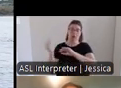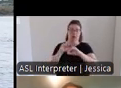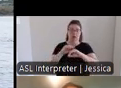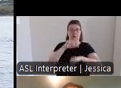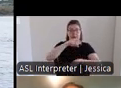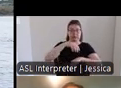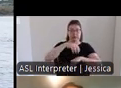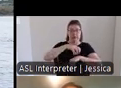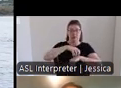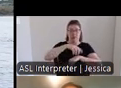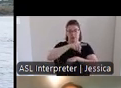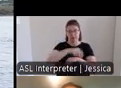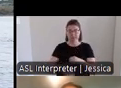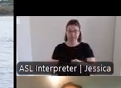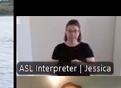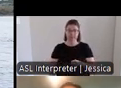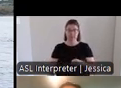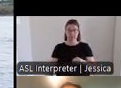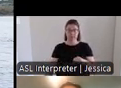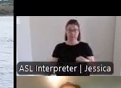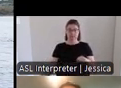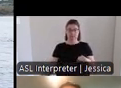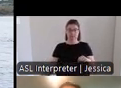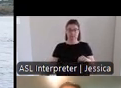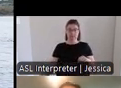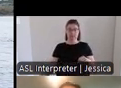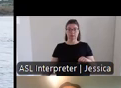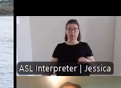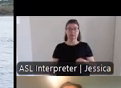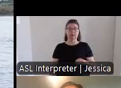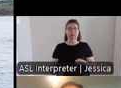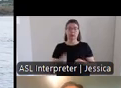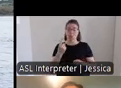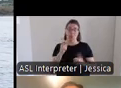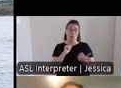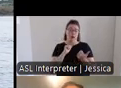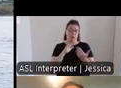Um, so this was one approach that I took for teaching accessibility in the digital humanities.